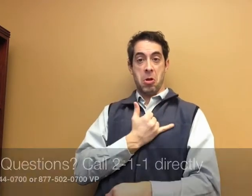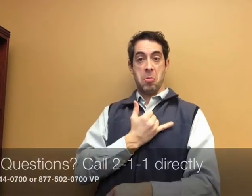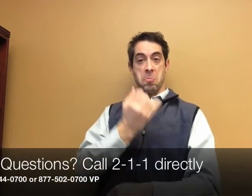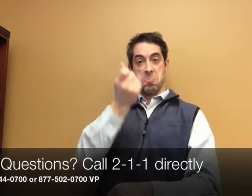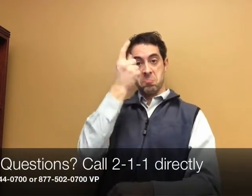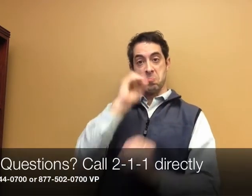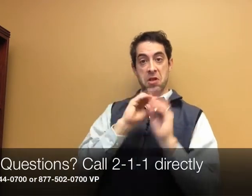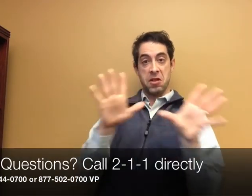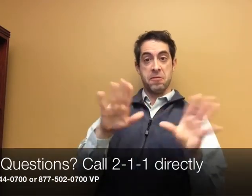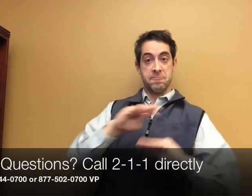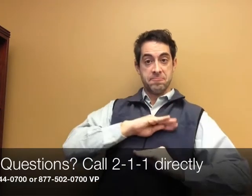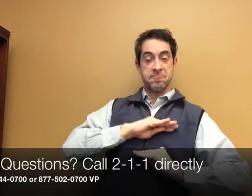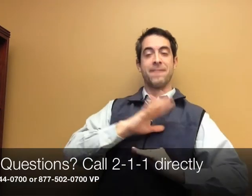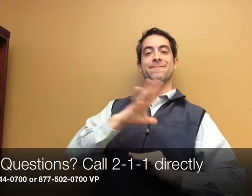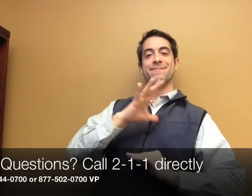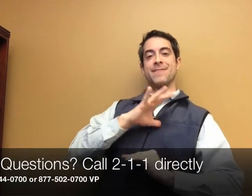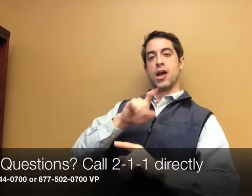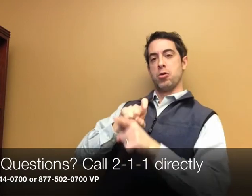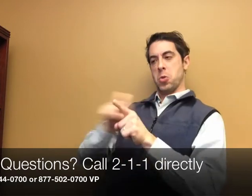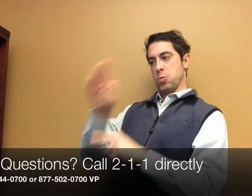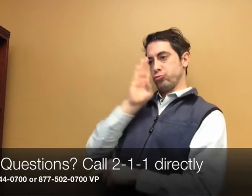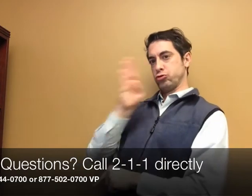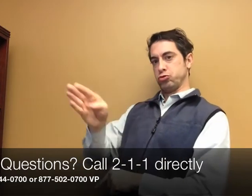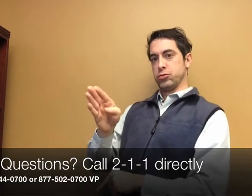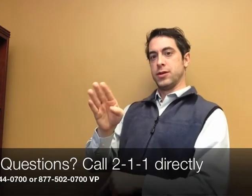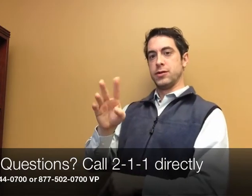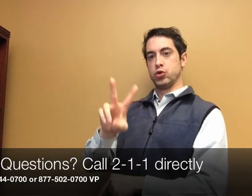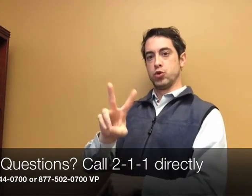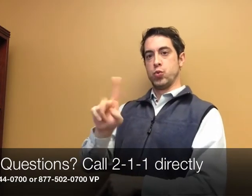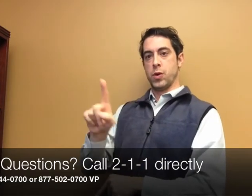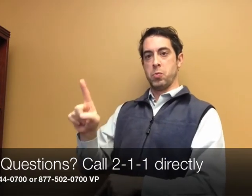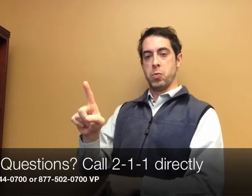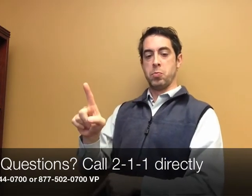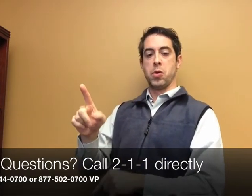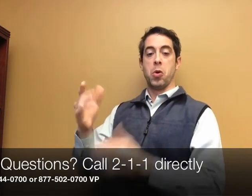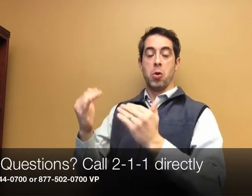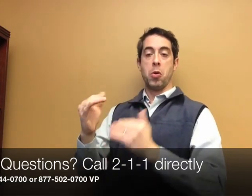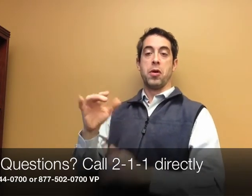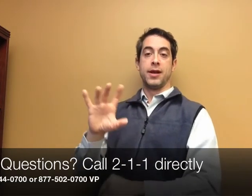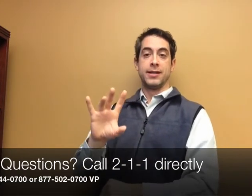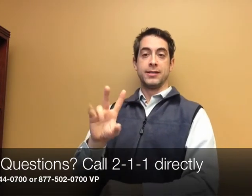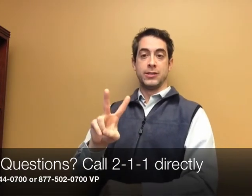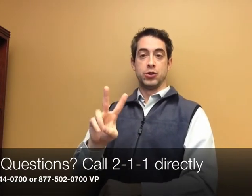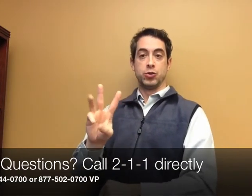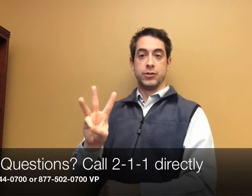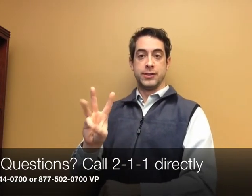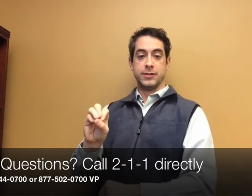needs to happen, call 2-1-1 directly. Their number, again, is 260-74-0700 or